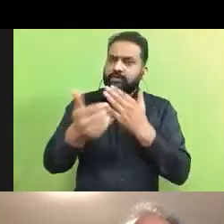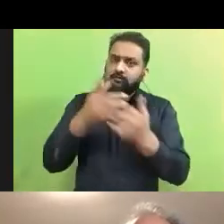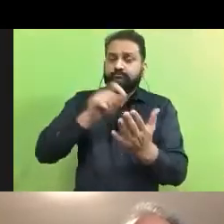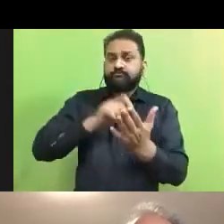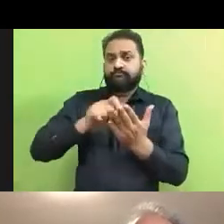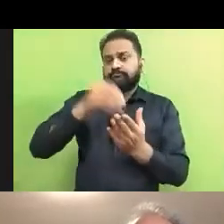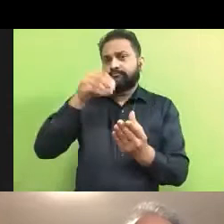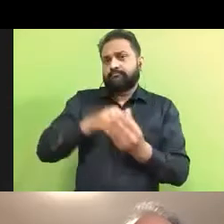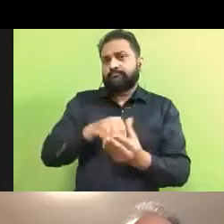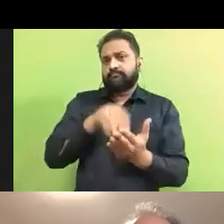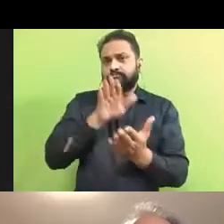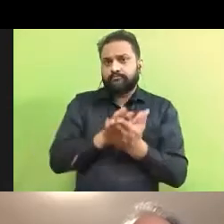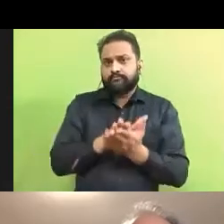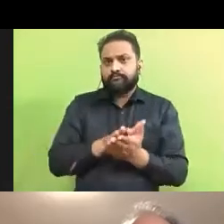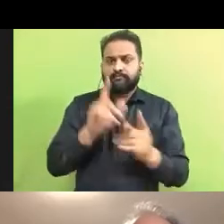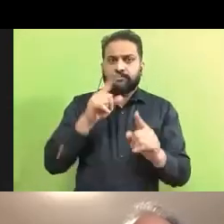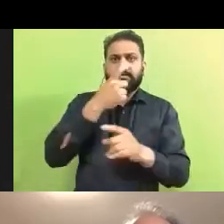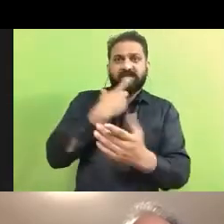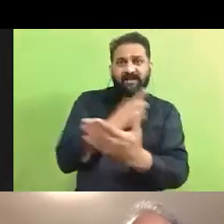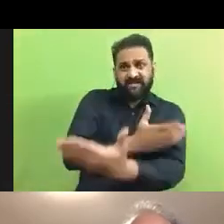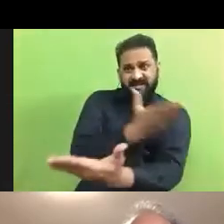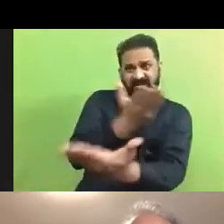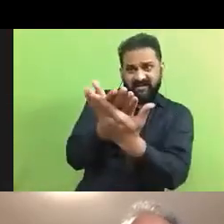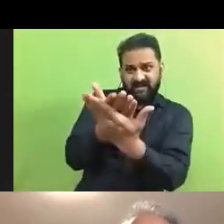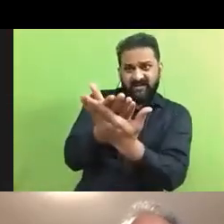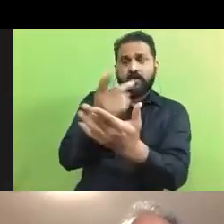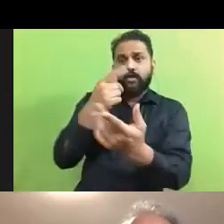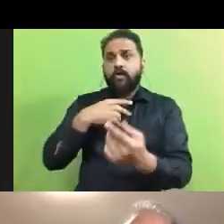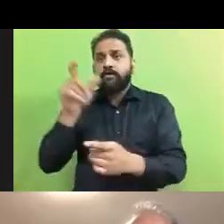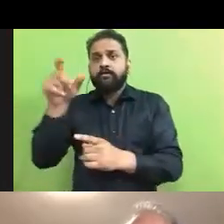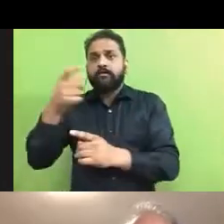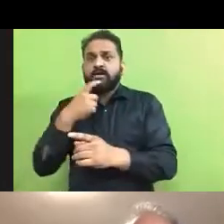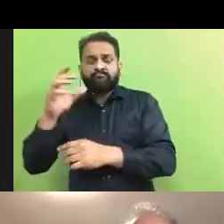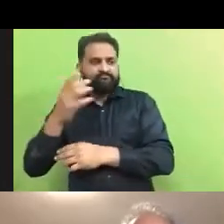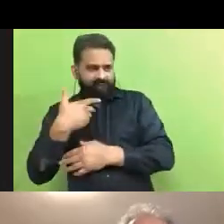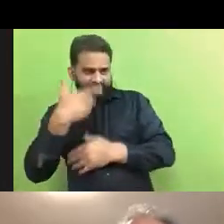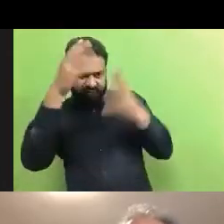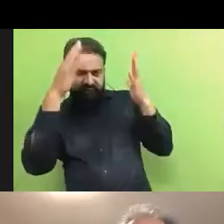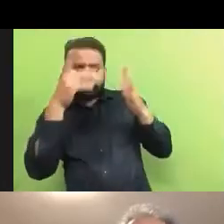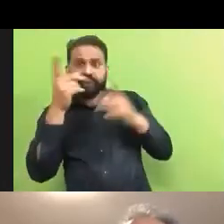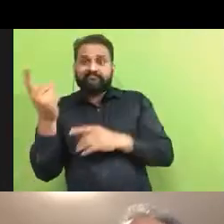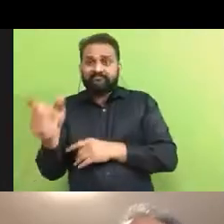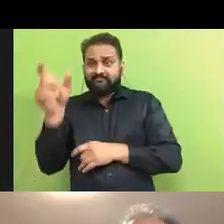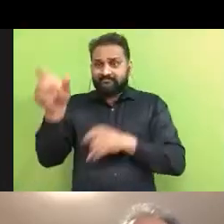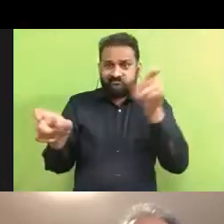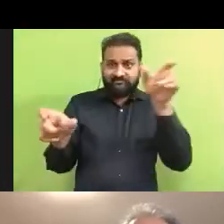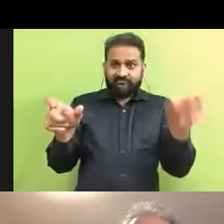claimant should win or the respondent should win and why just write it down whatever you have